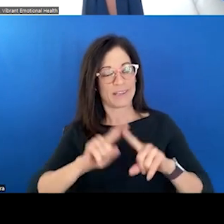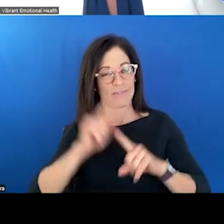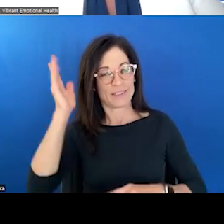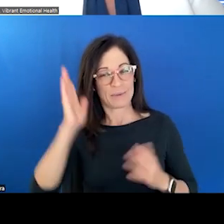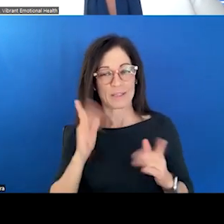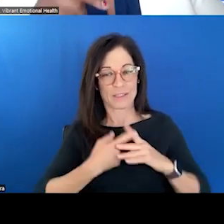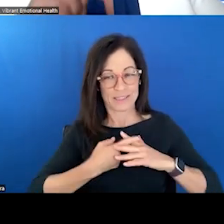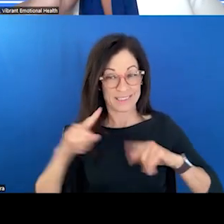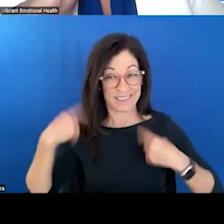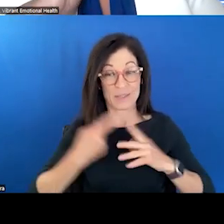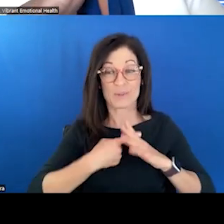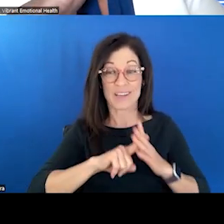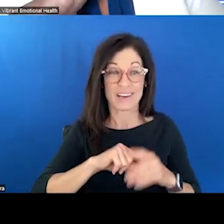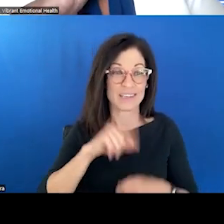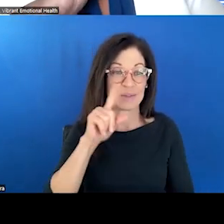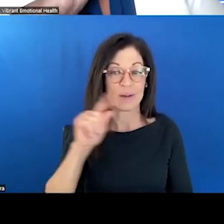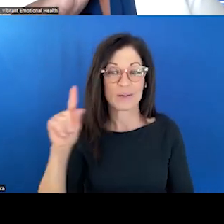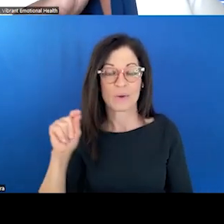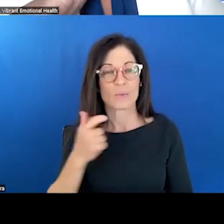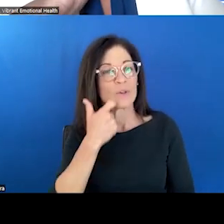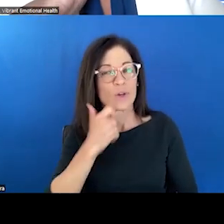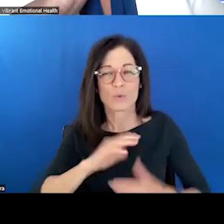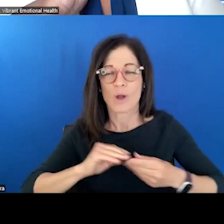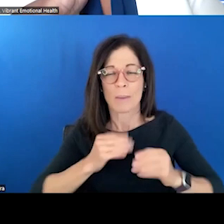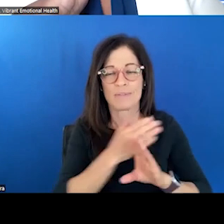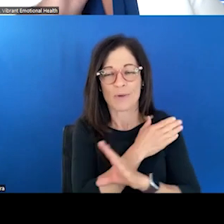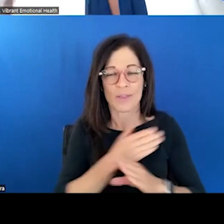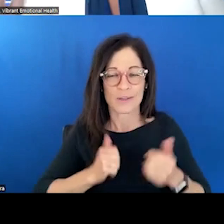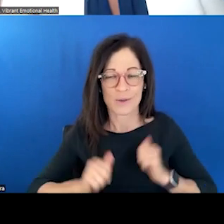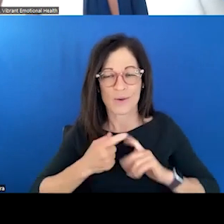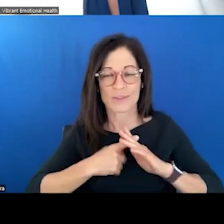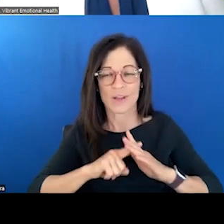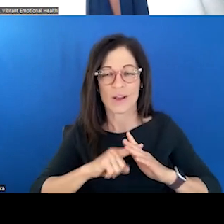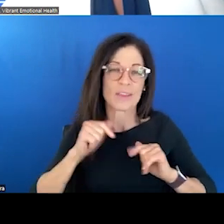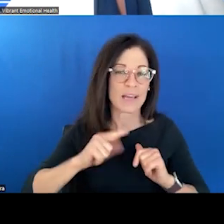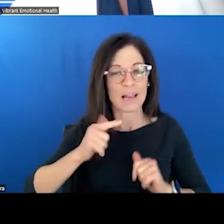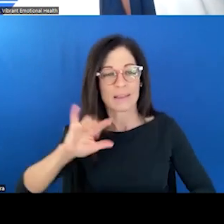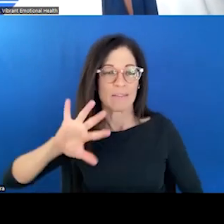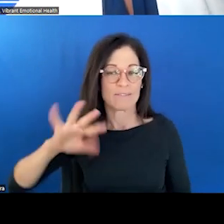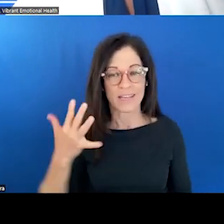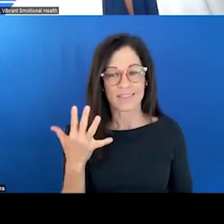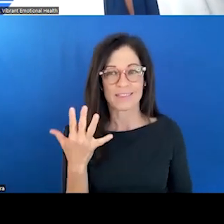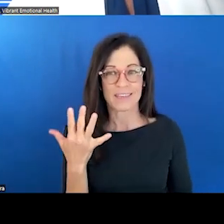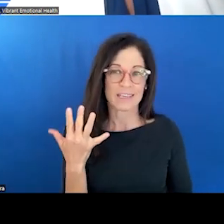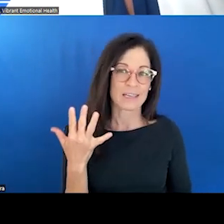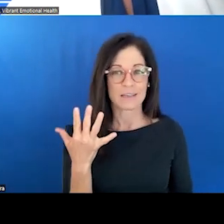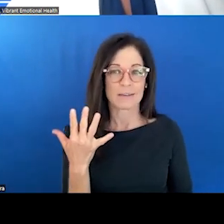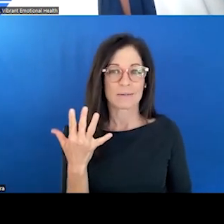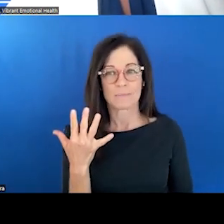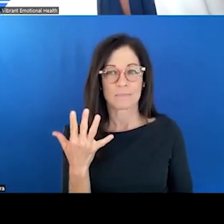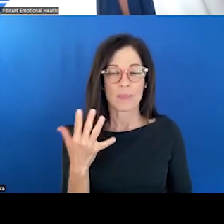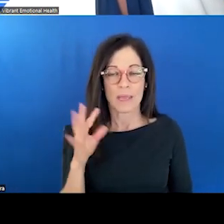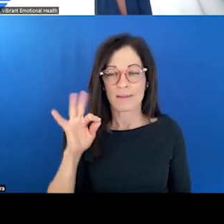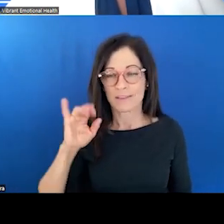WE WERE TALKING THAT THIS IS SORT OF THE FIFTH FISCAL OR FOURTH